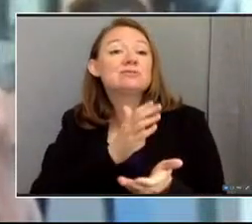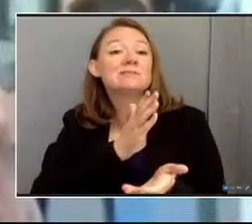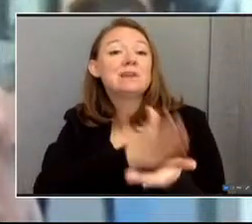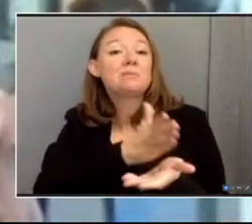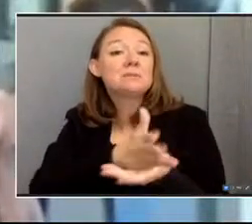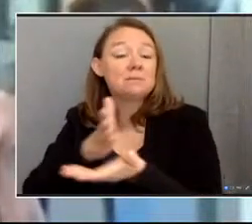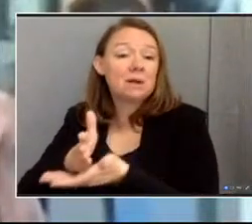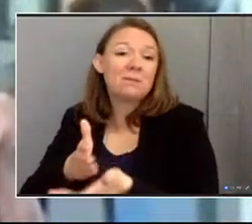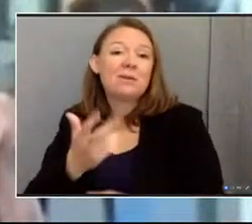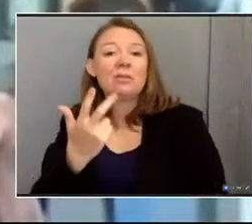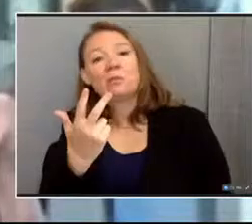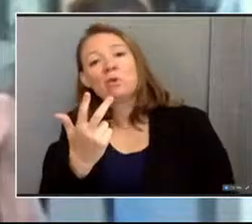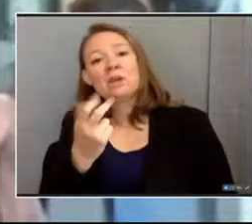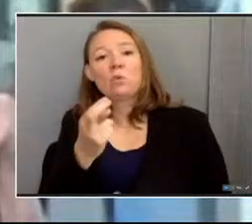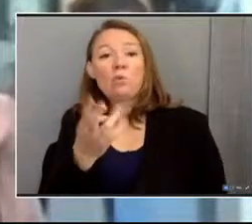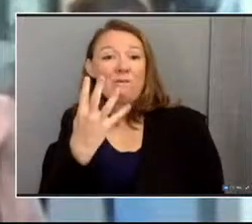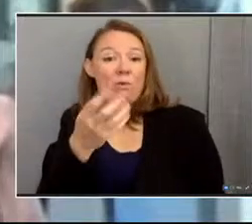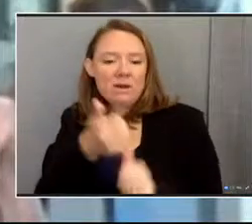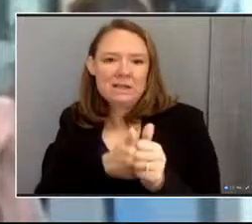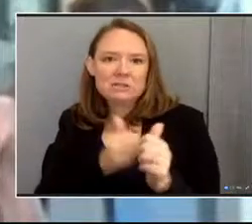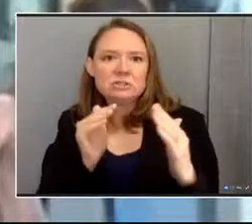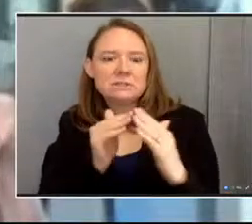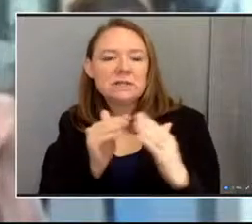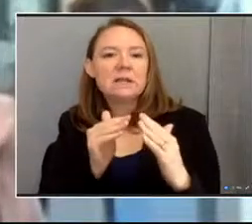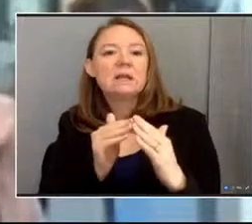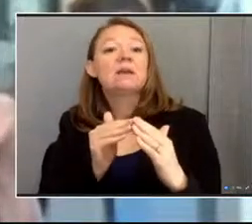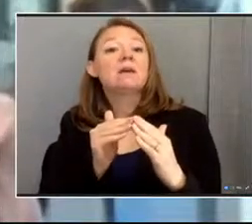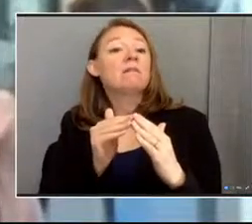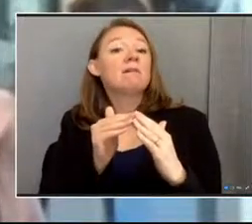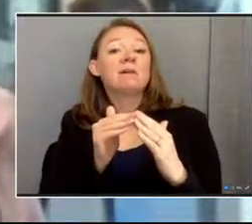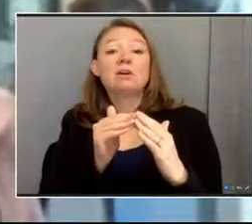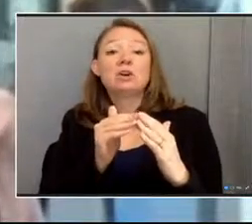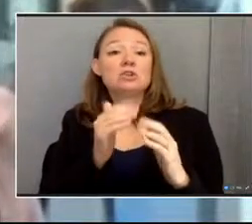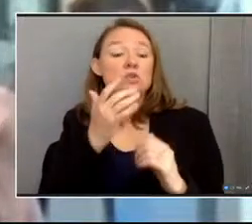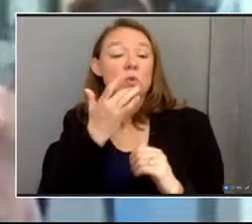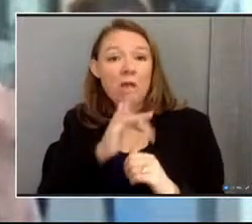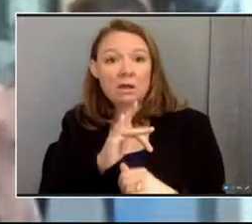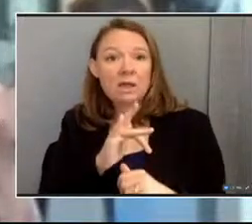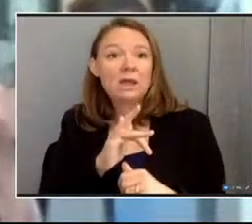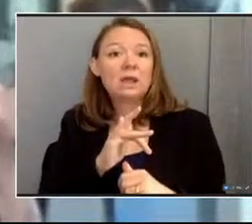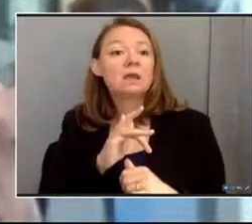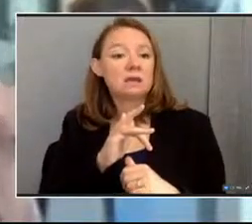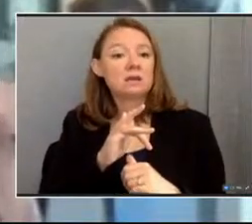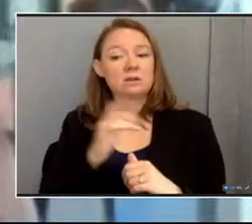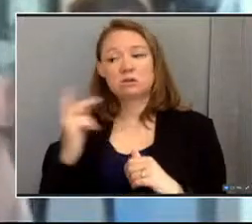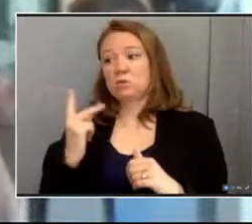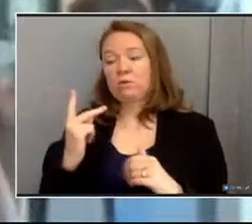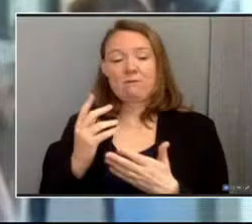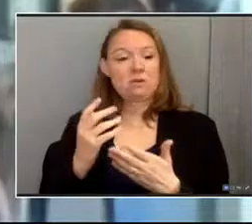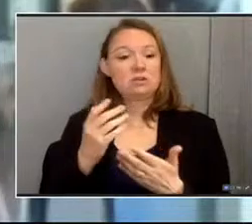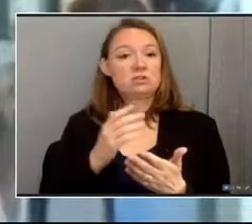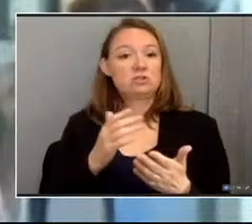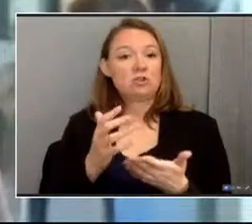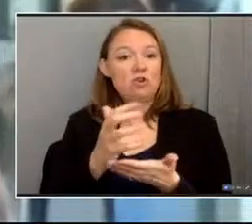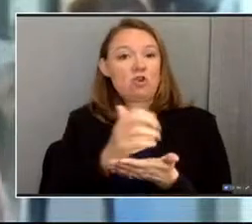we were able to raise enough money to the sum for me to be able to purchase this very home